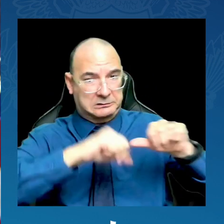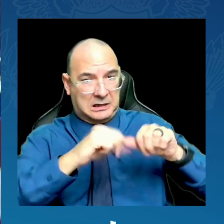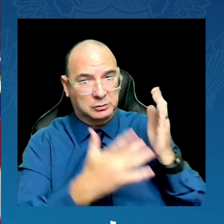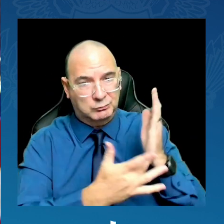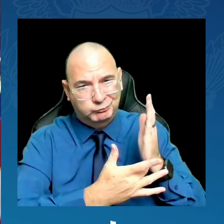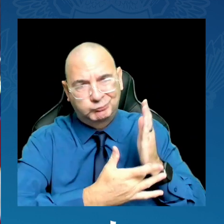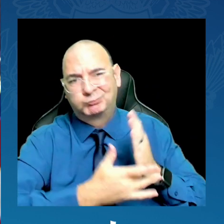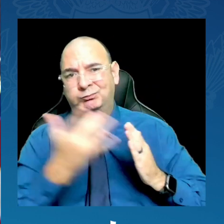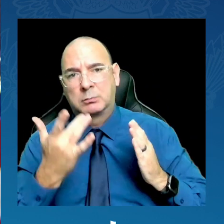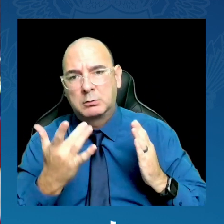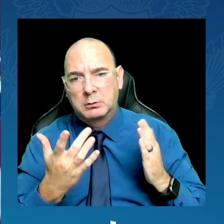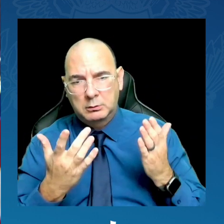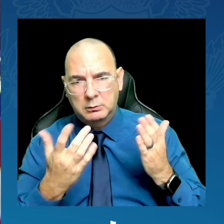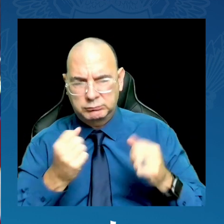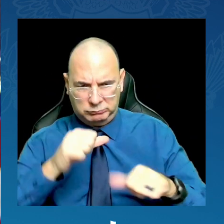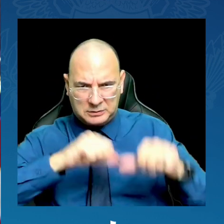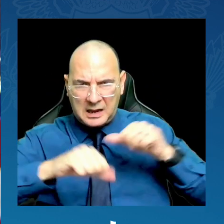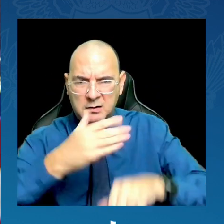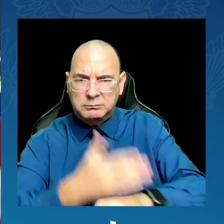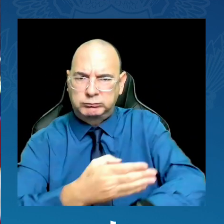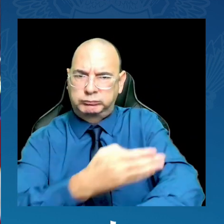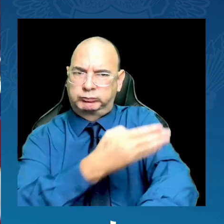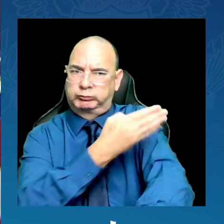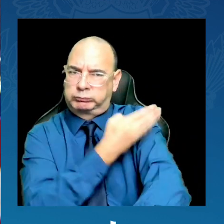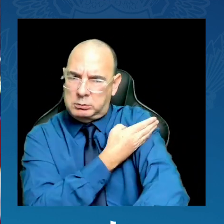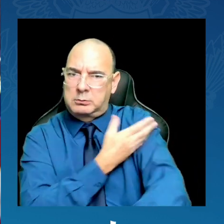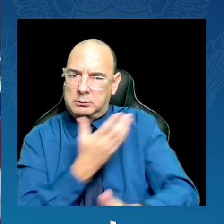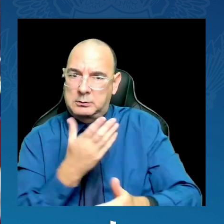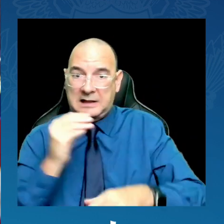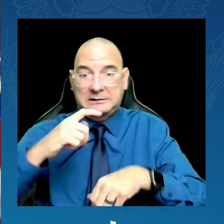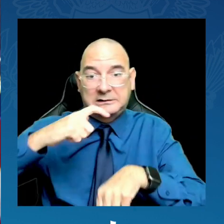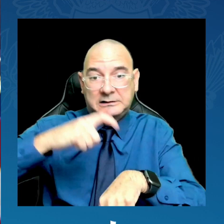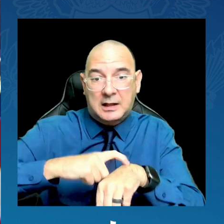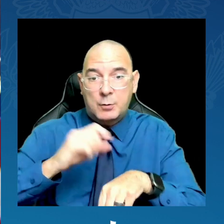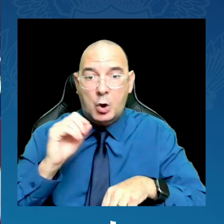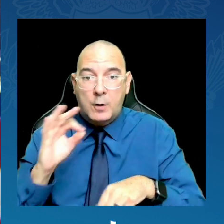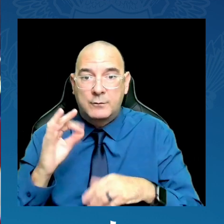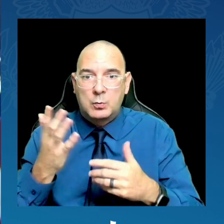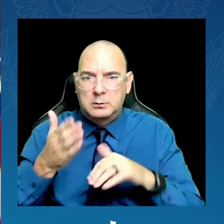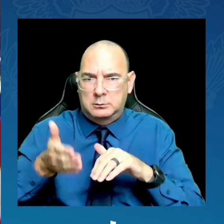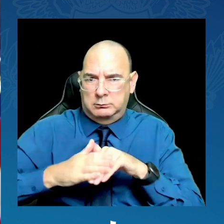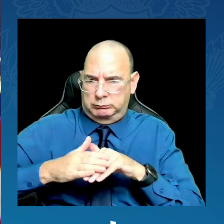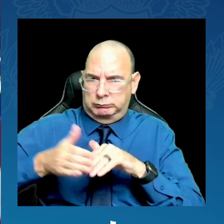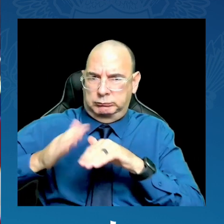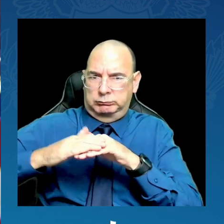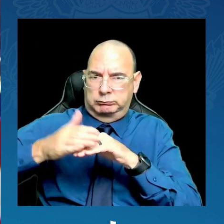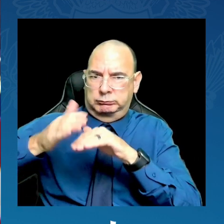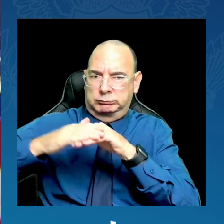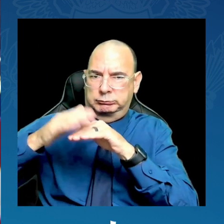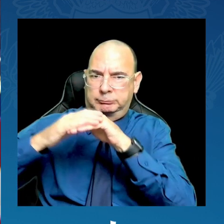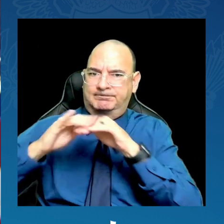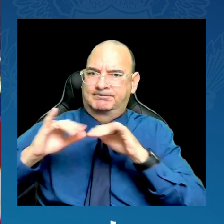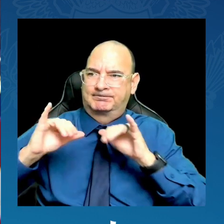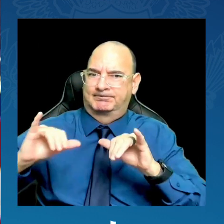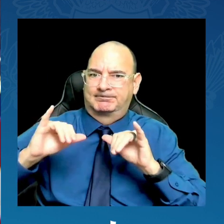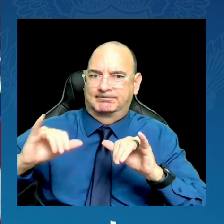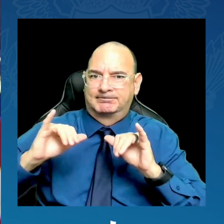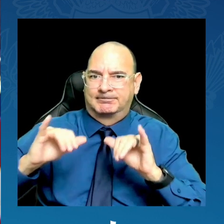and, in a time of increasing great power rivalry, to our national security.